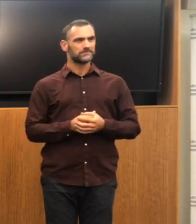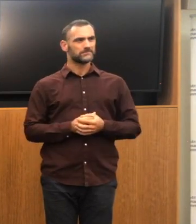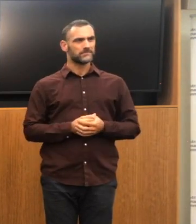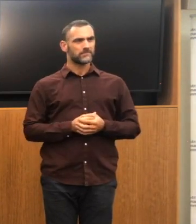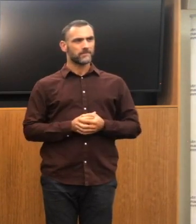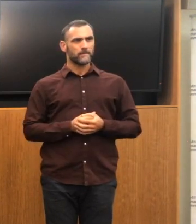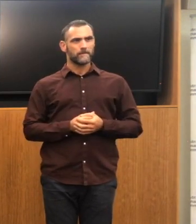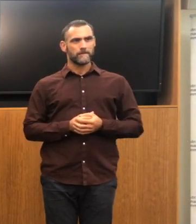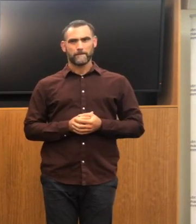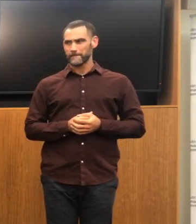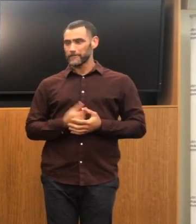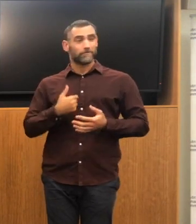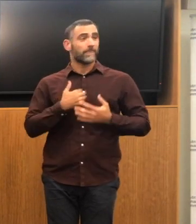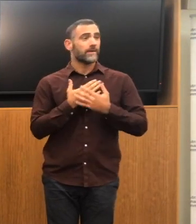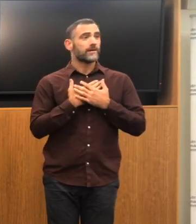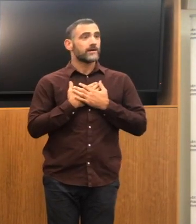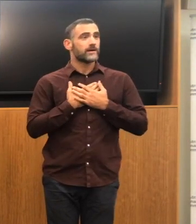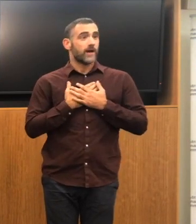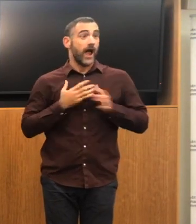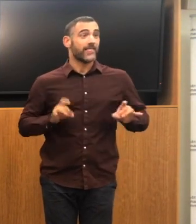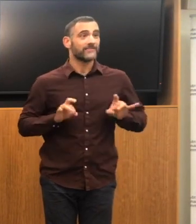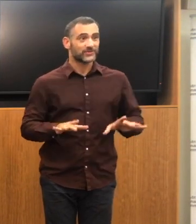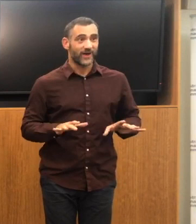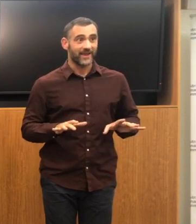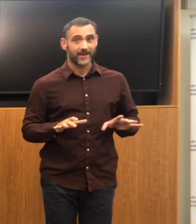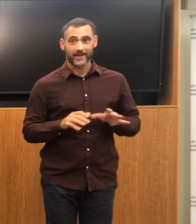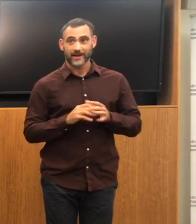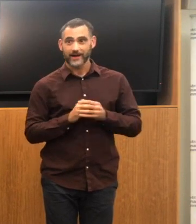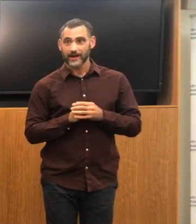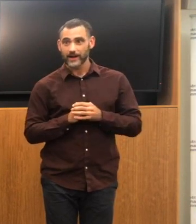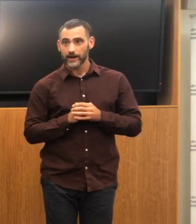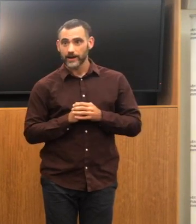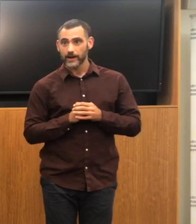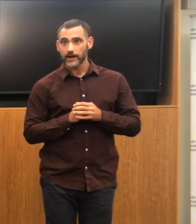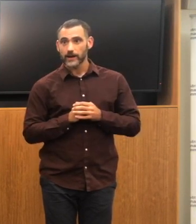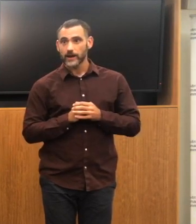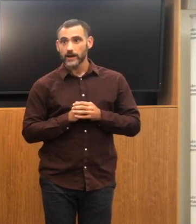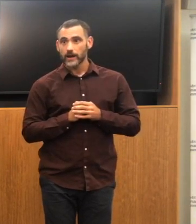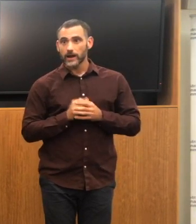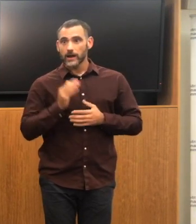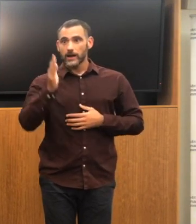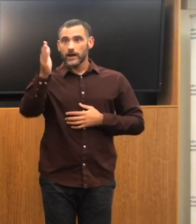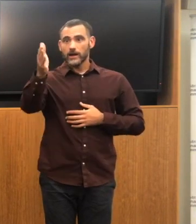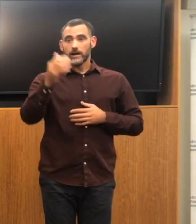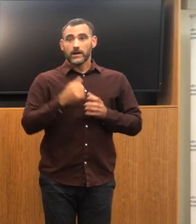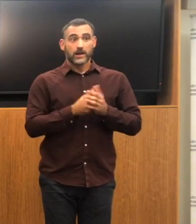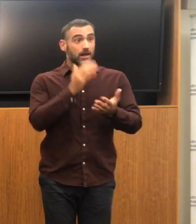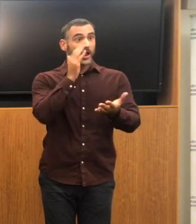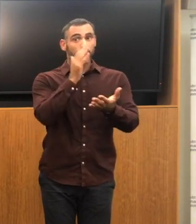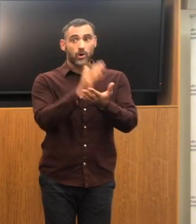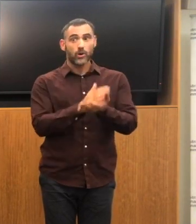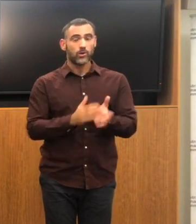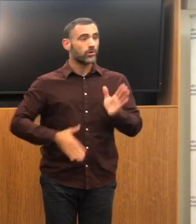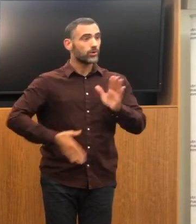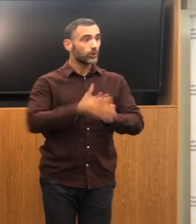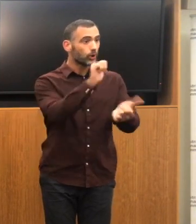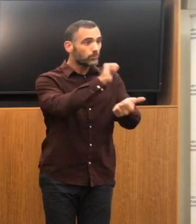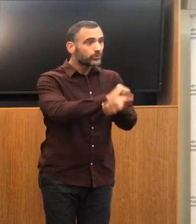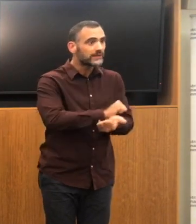As much as I love Australia, I'm gonna be honest. [Woman] That's exciting. [Older Lady] I understand your frustration.